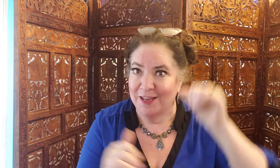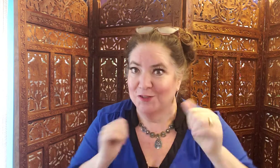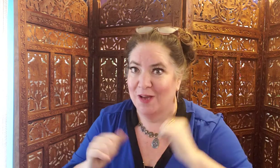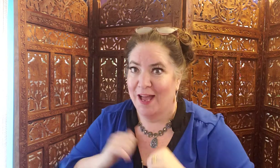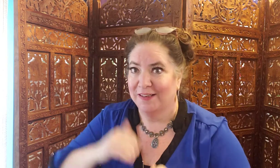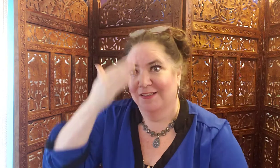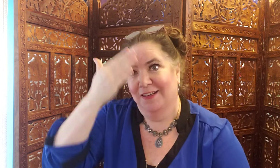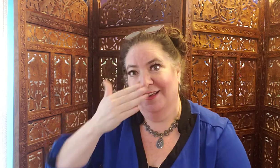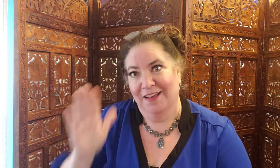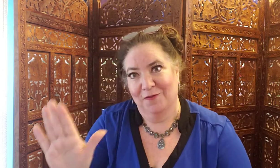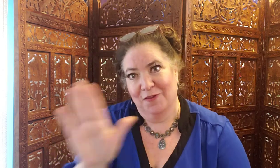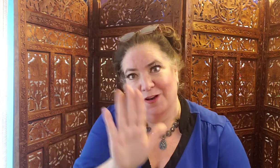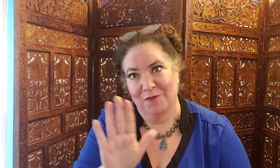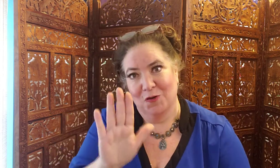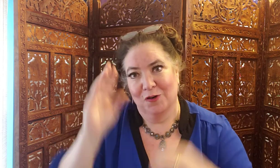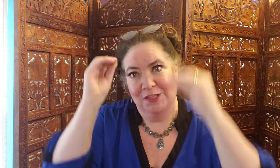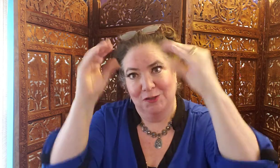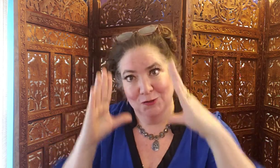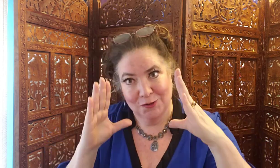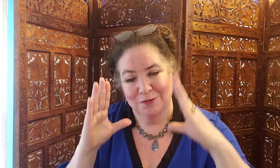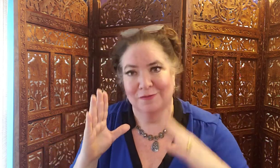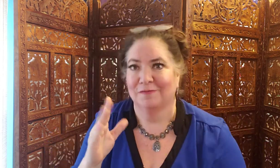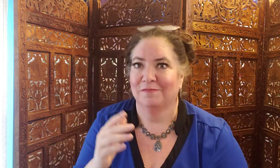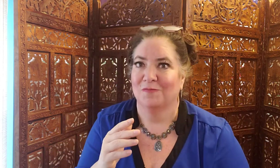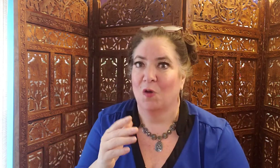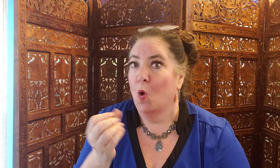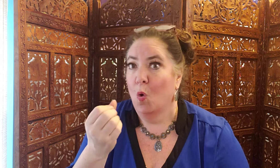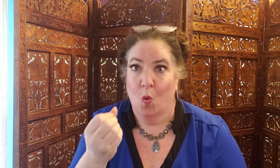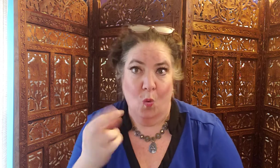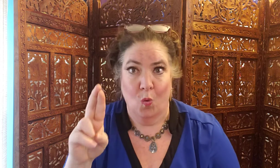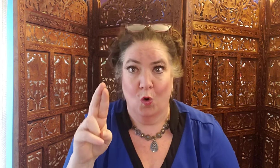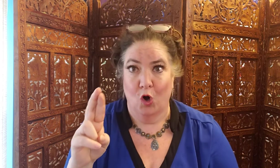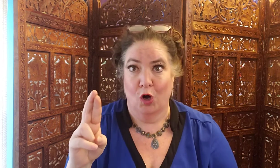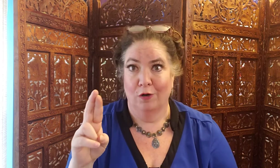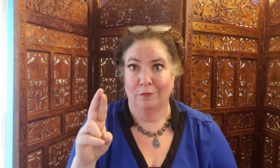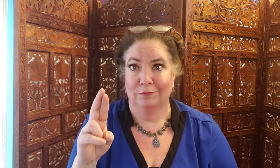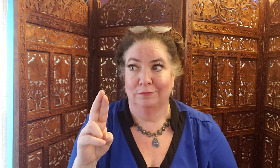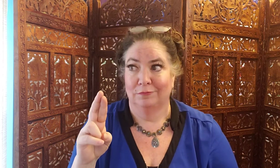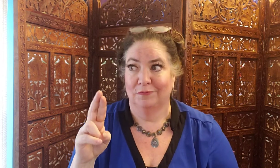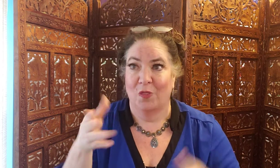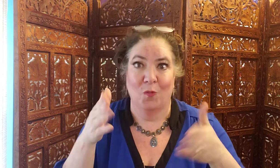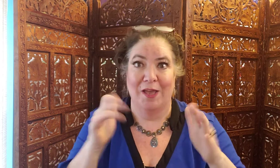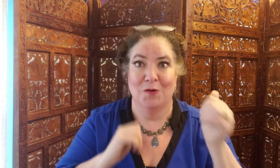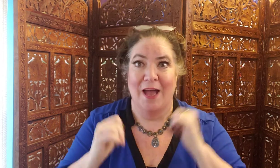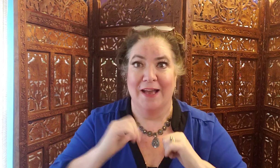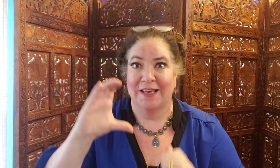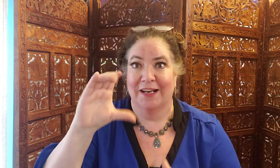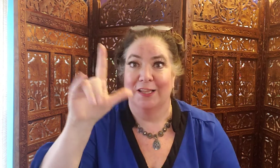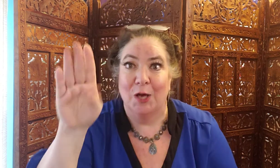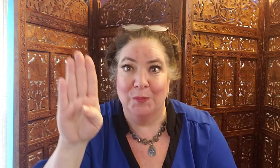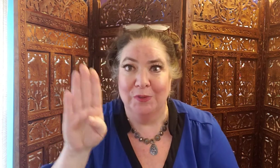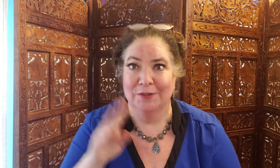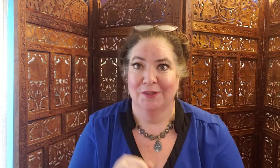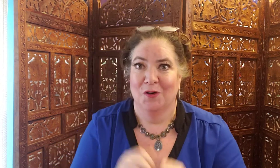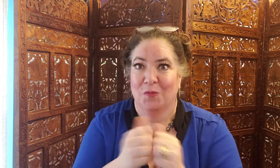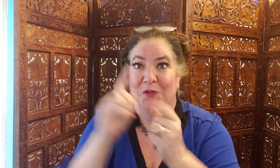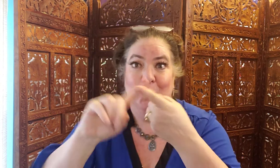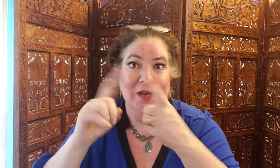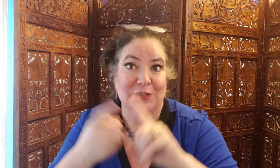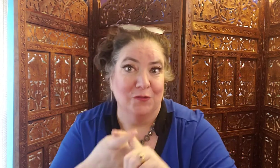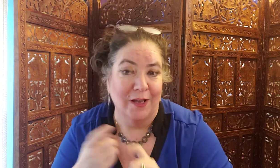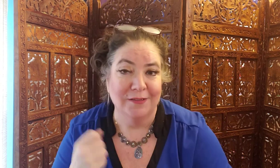as you act in front of your teachers, or the way you act at a club with your best friends.